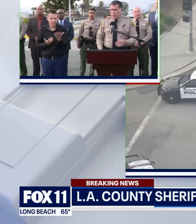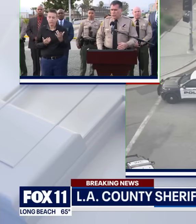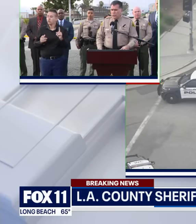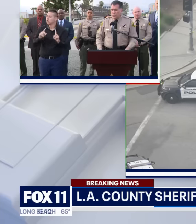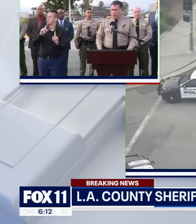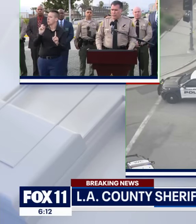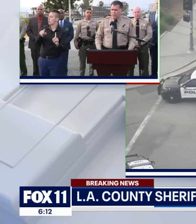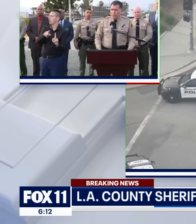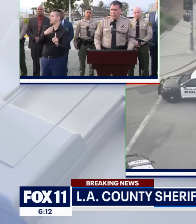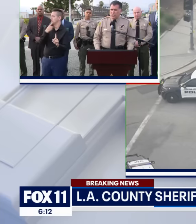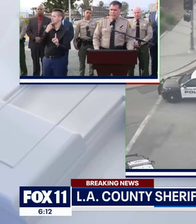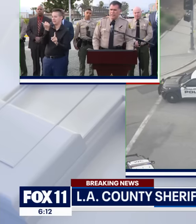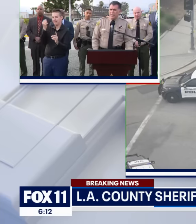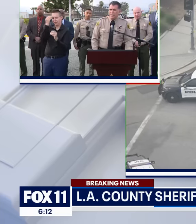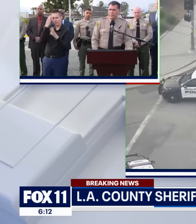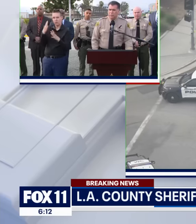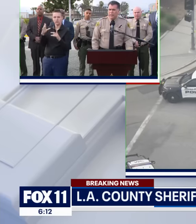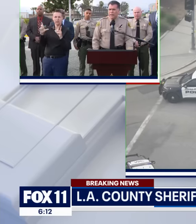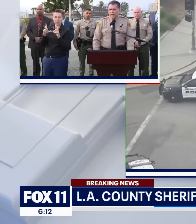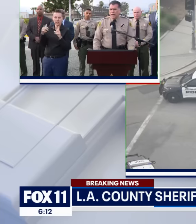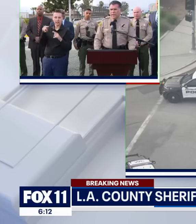we need your help. Do you